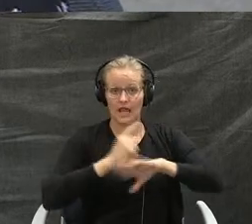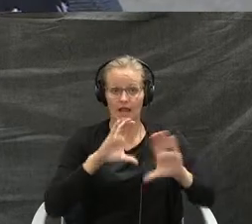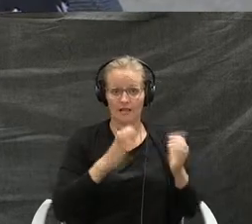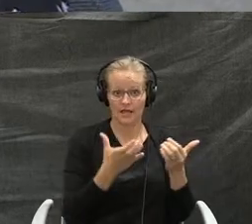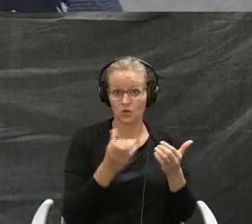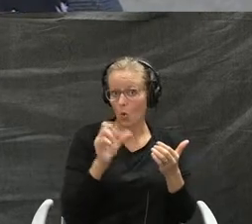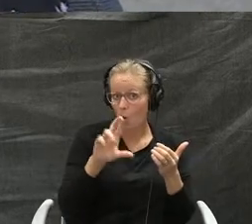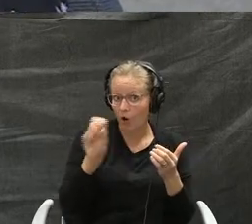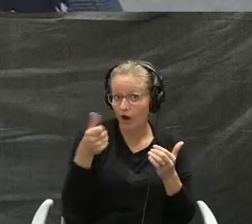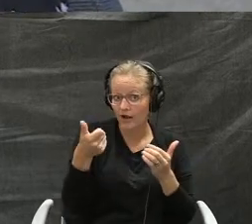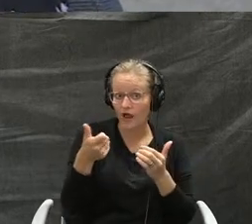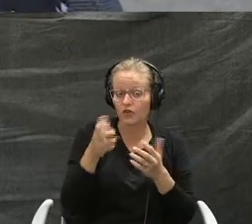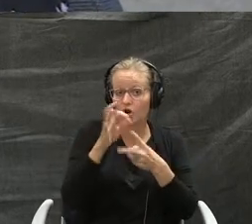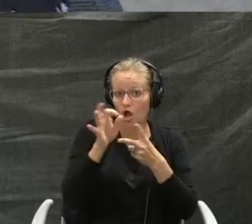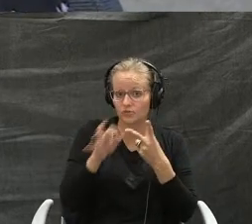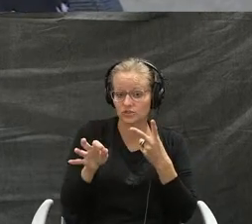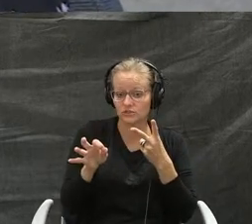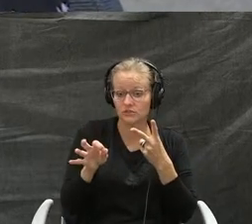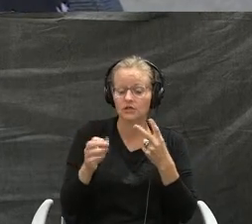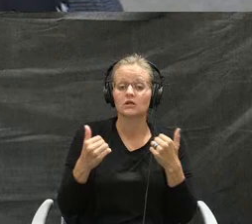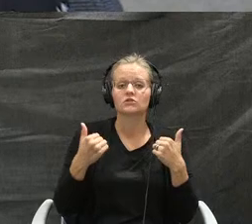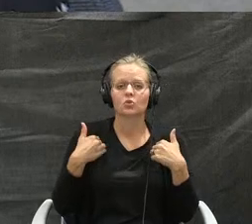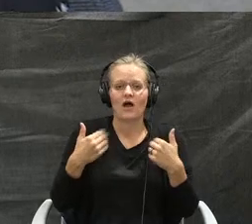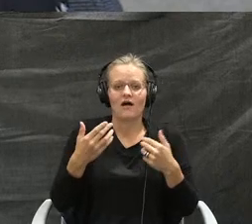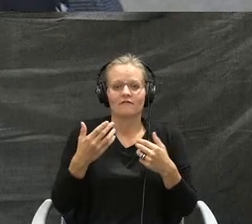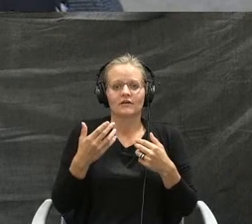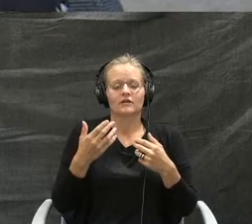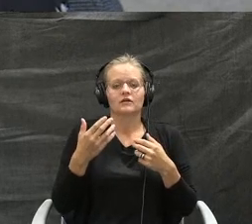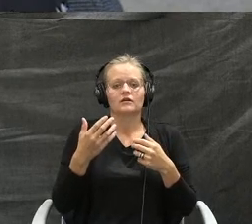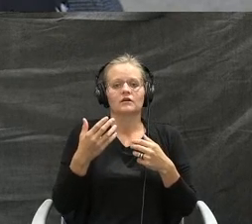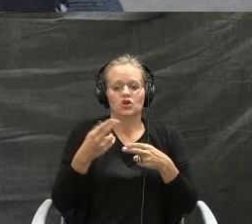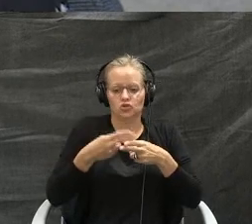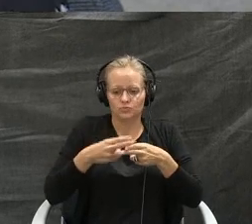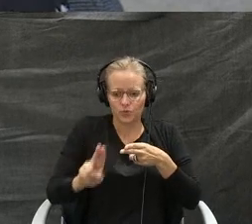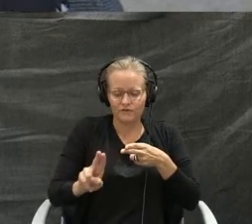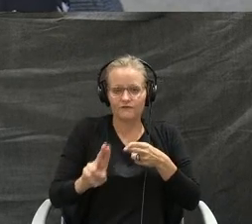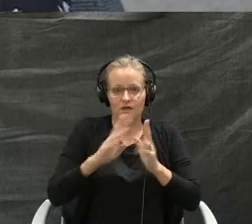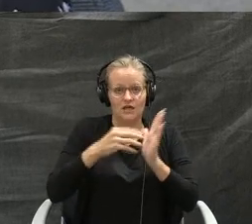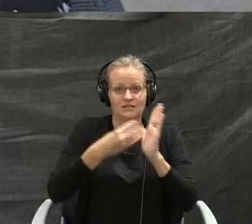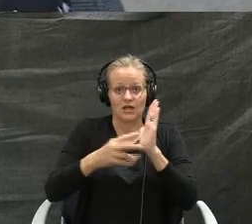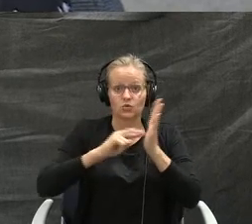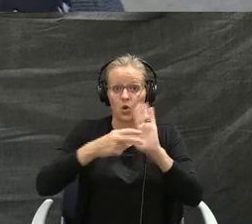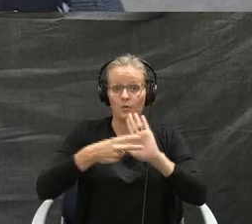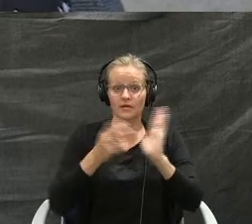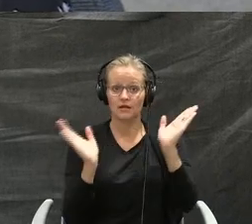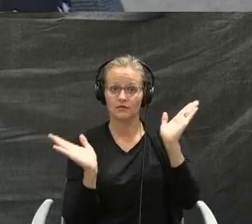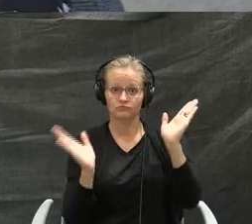would be to run a slightly shorter schedule so that students were finished in school one hour early for that